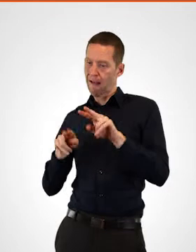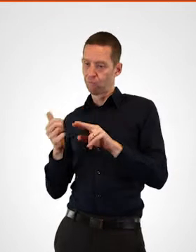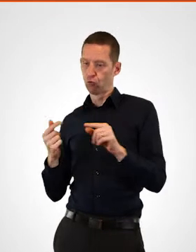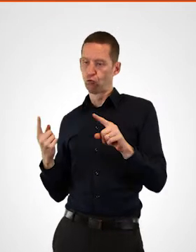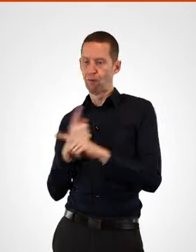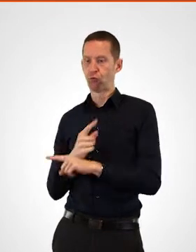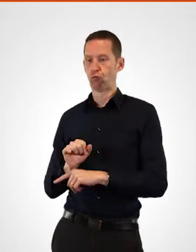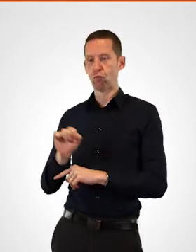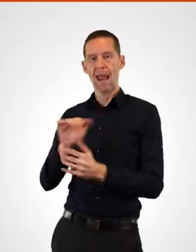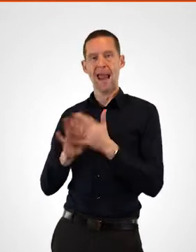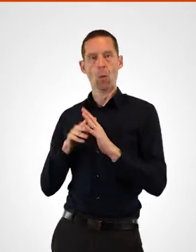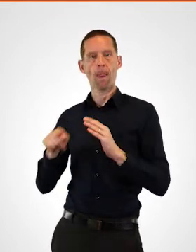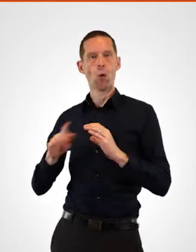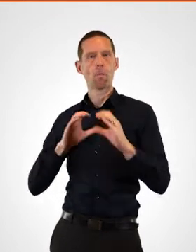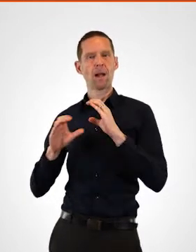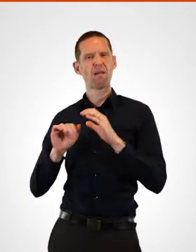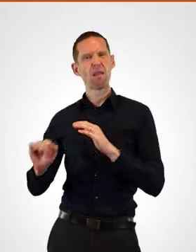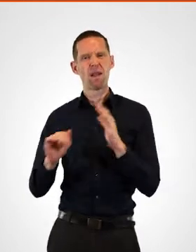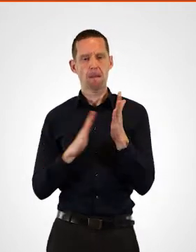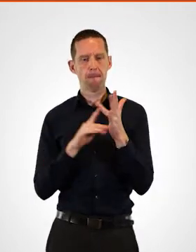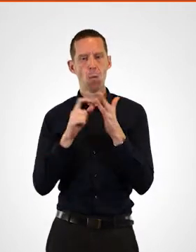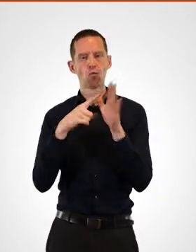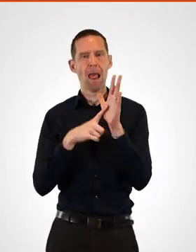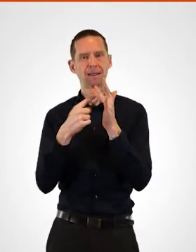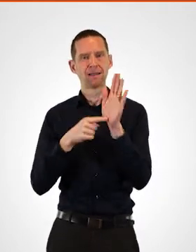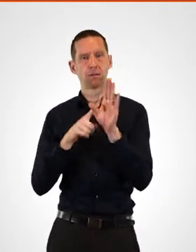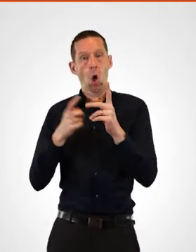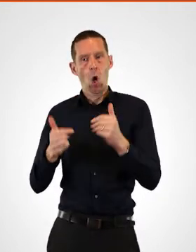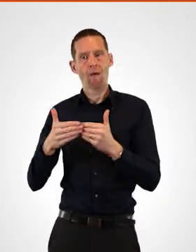in the modality of the child's communication following the implant,